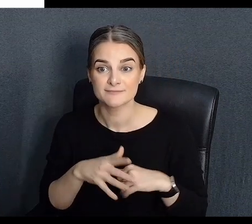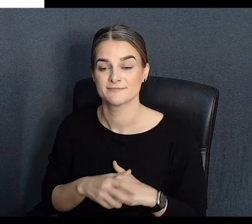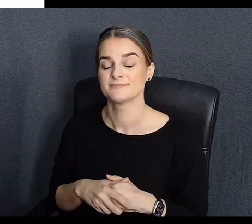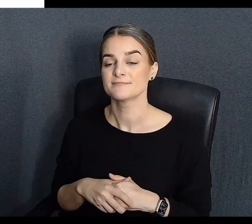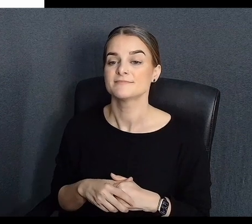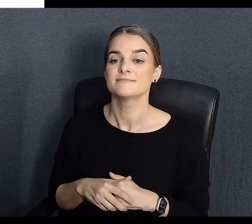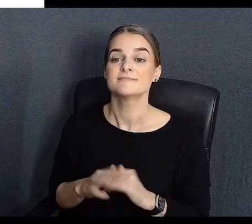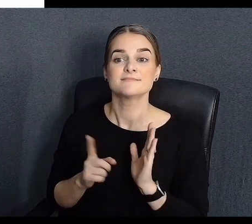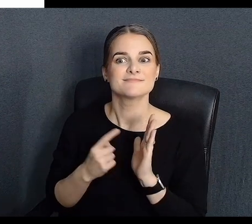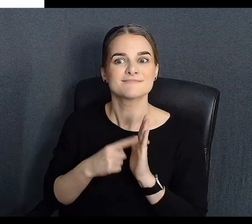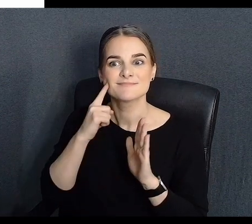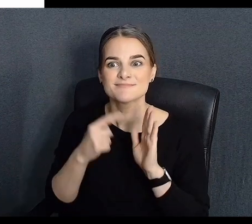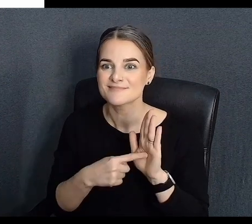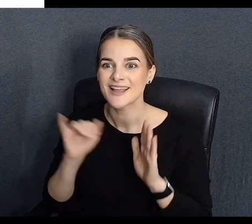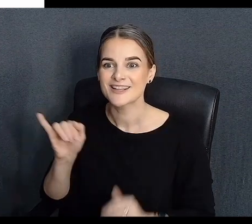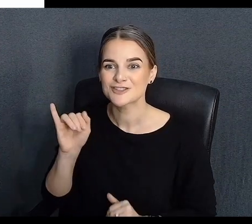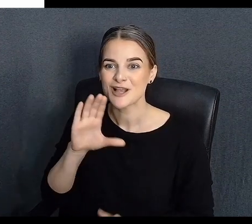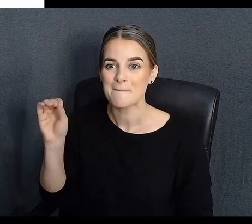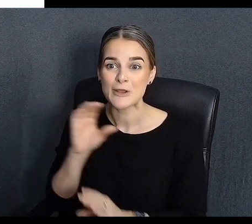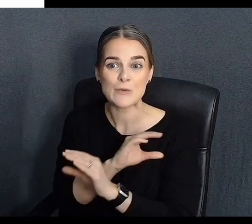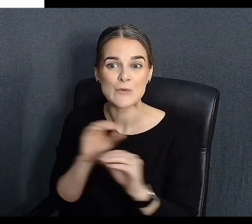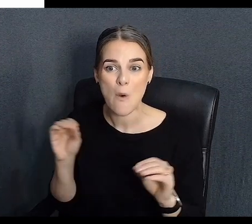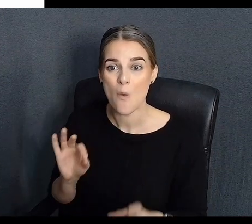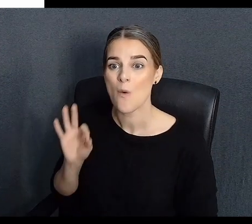don't have a co-pay, and they'll cover a device all the way.